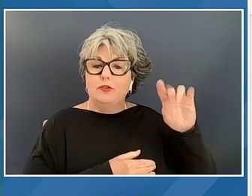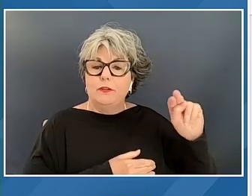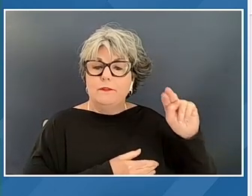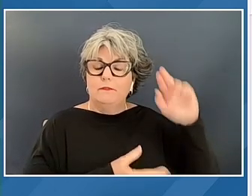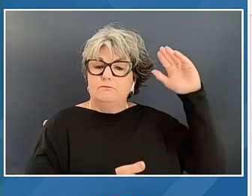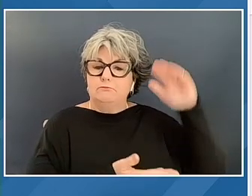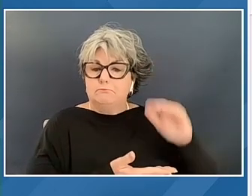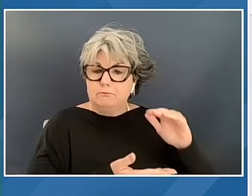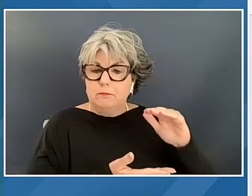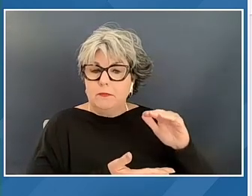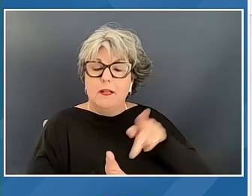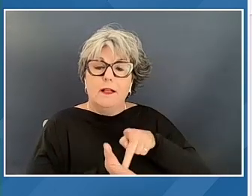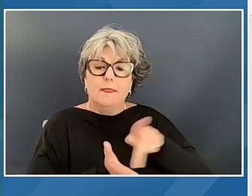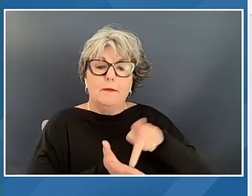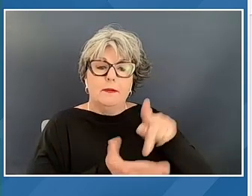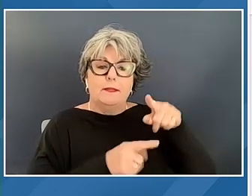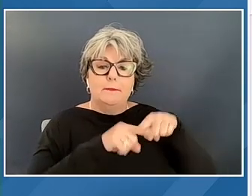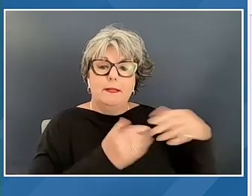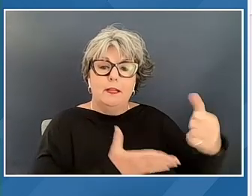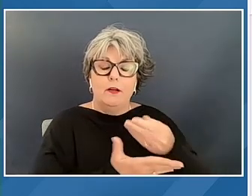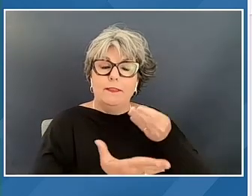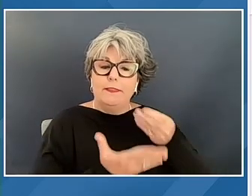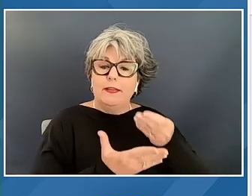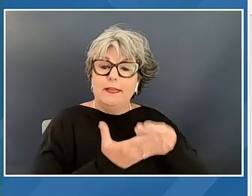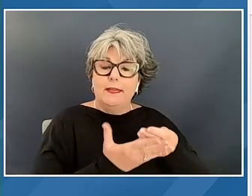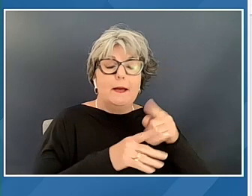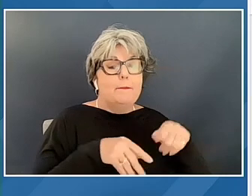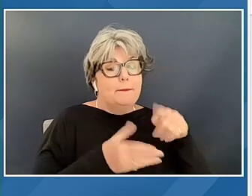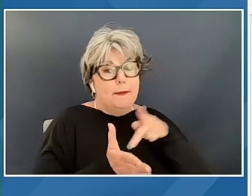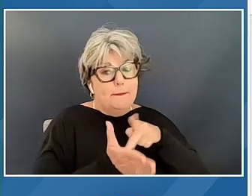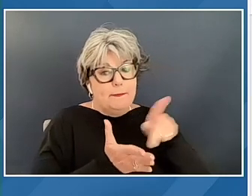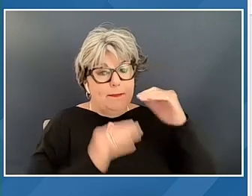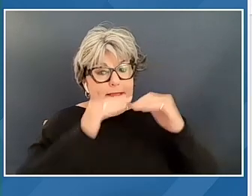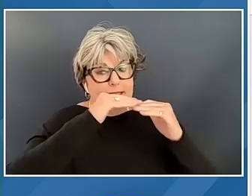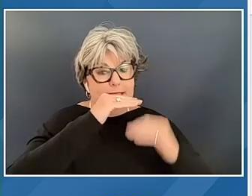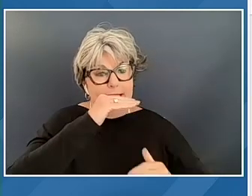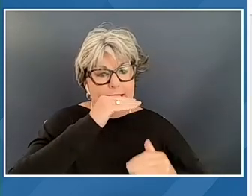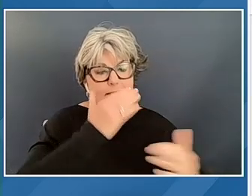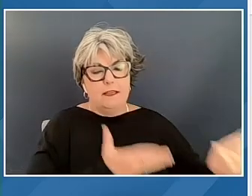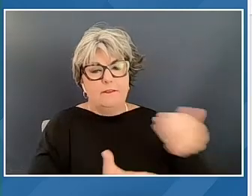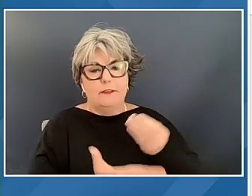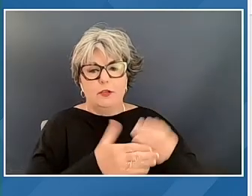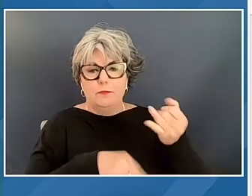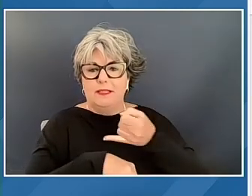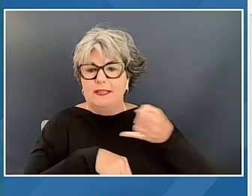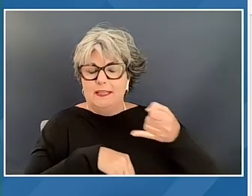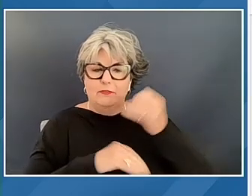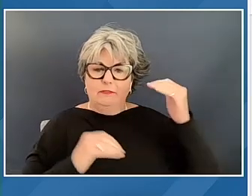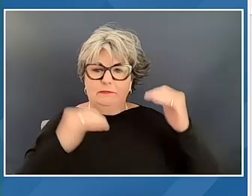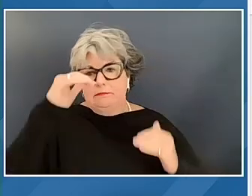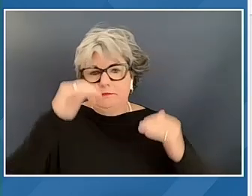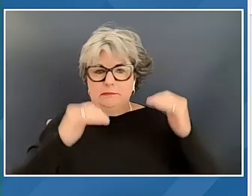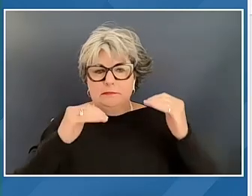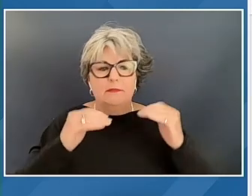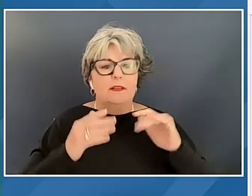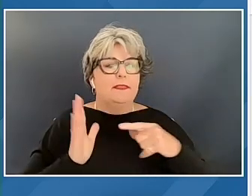payments based on their income, but allows payments less than the amount of accumulating interest, which causes the outstanding balance to grow.